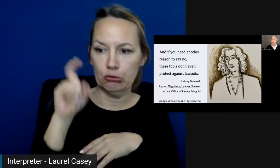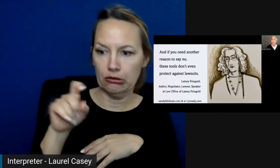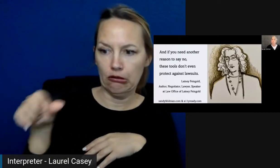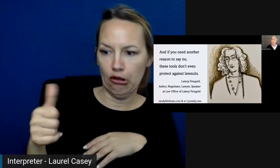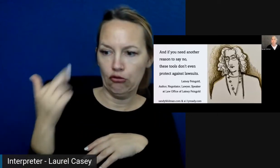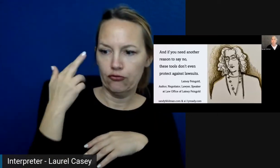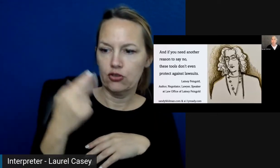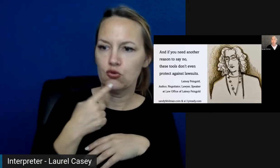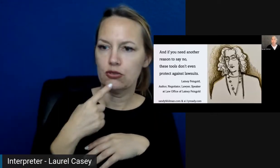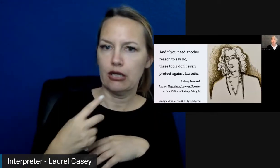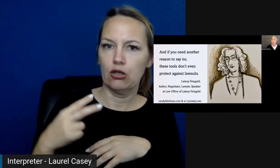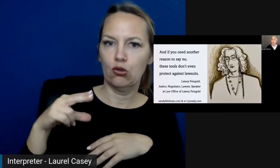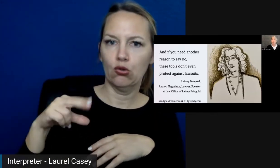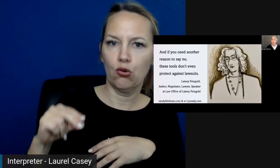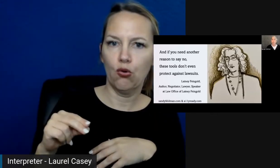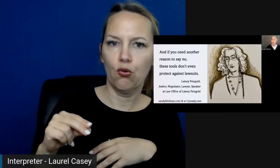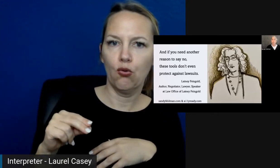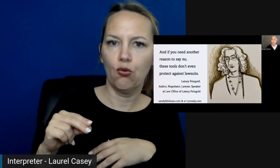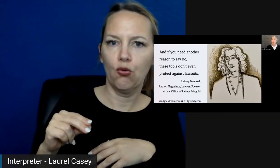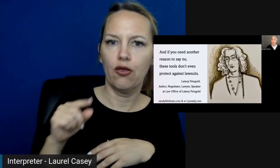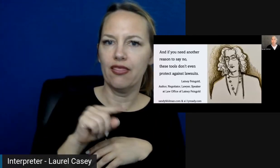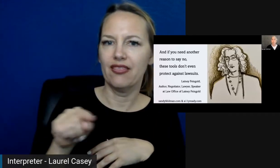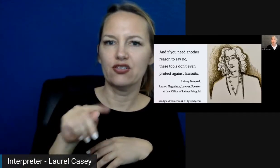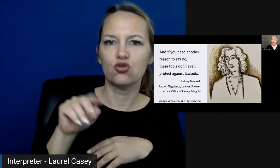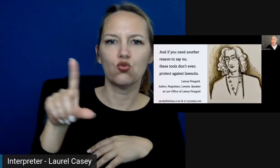these tools don't even protect against lawsuits.